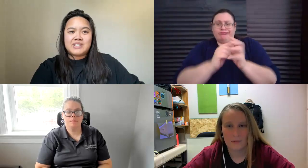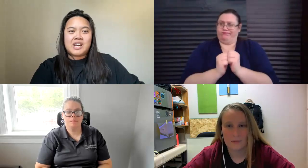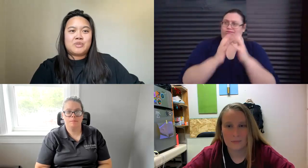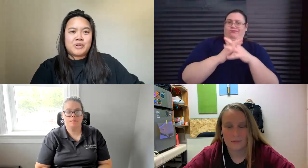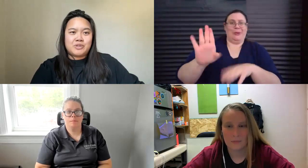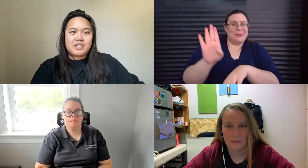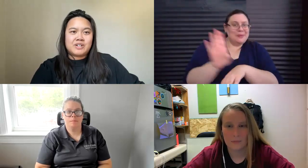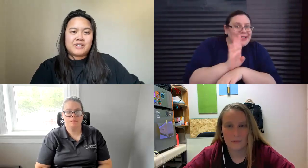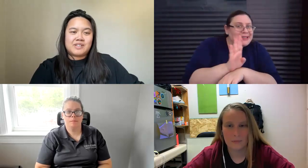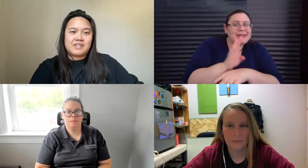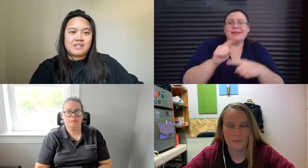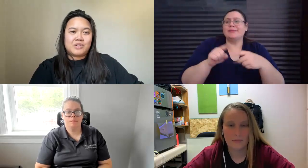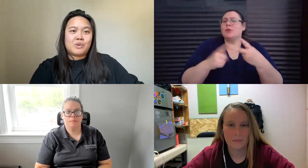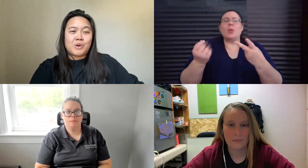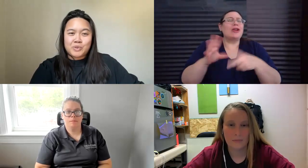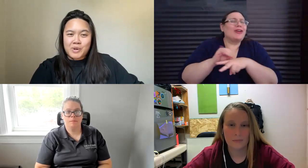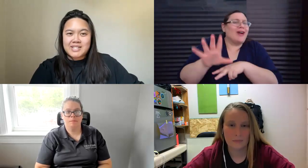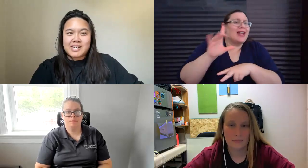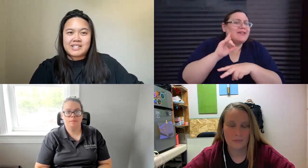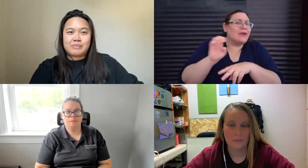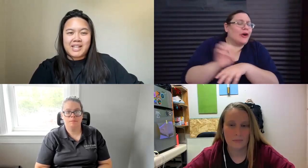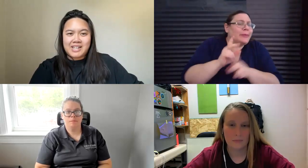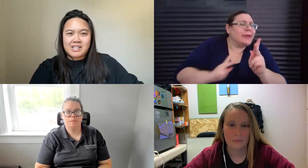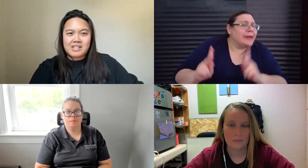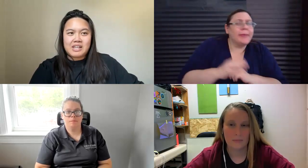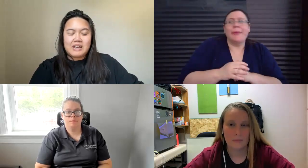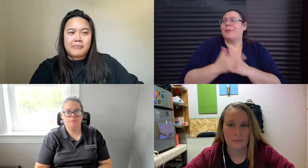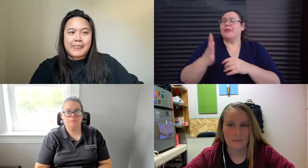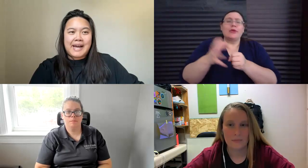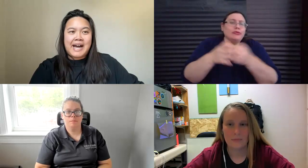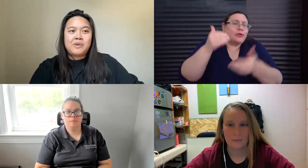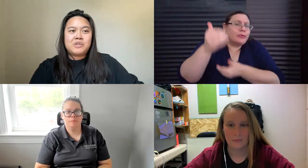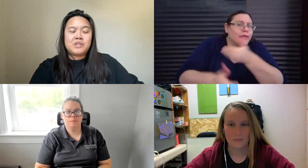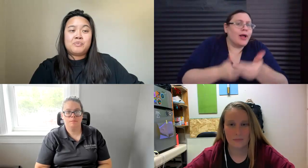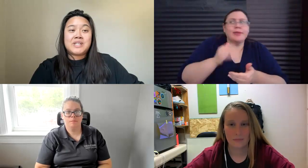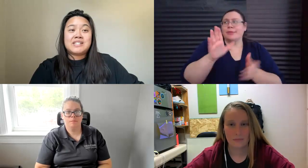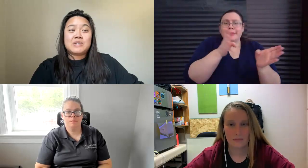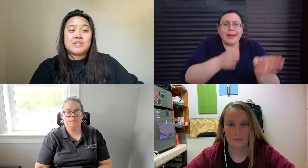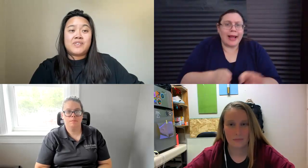your advice to entrepreneurs, your growth process and planning, how your business was